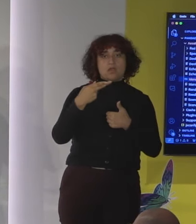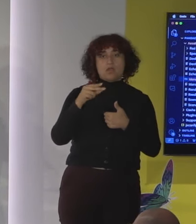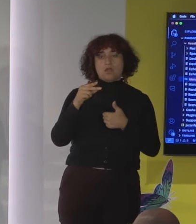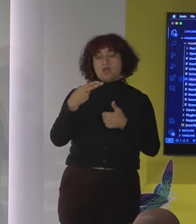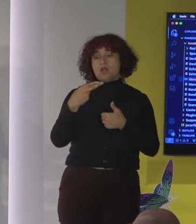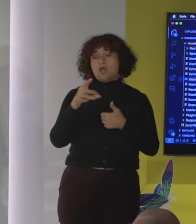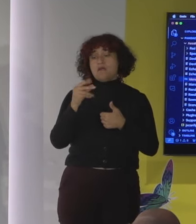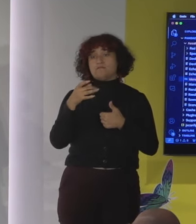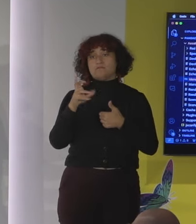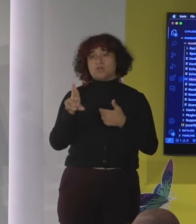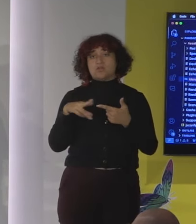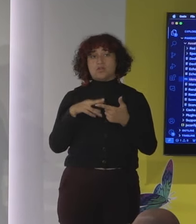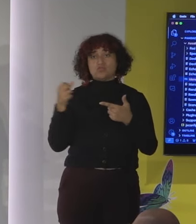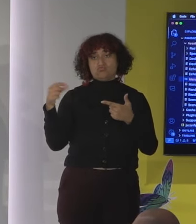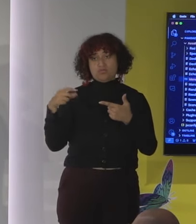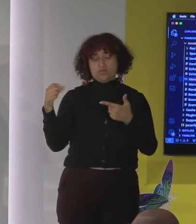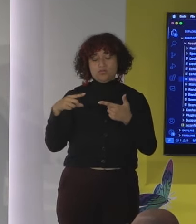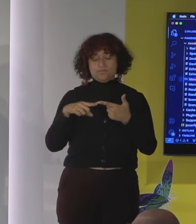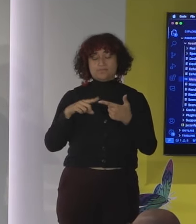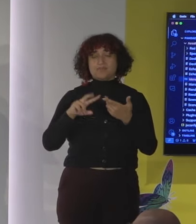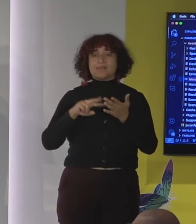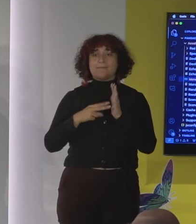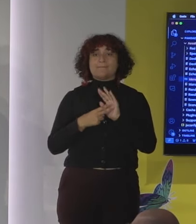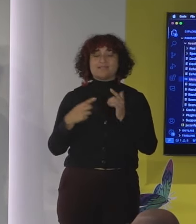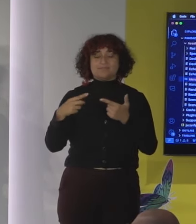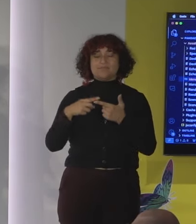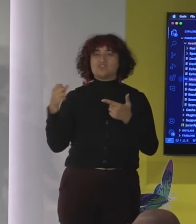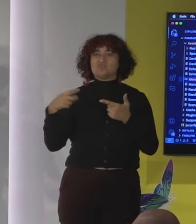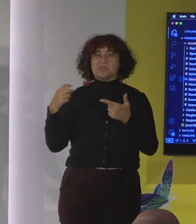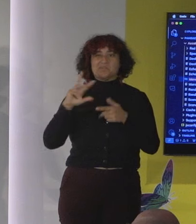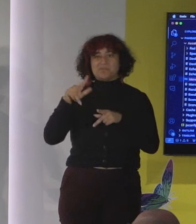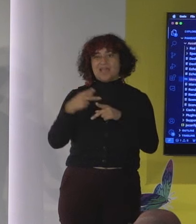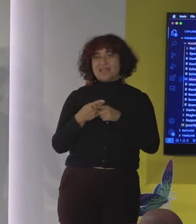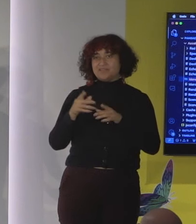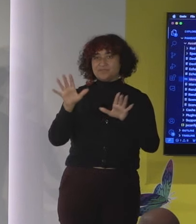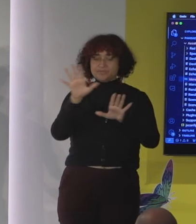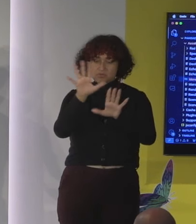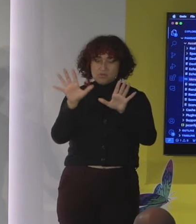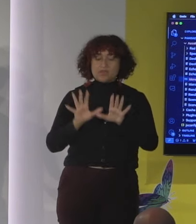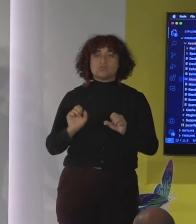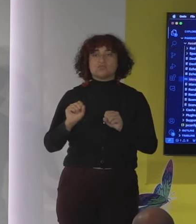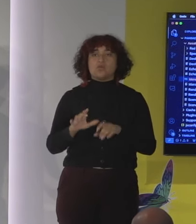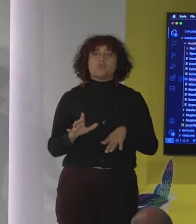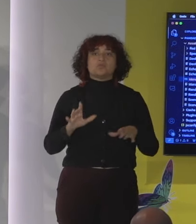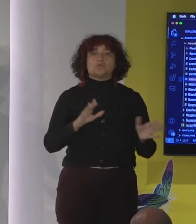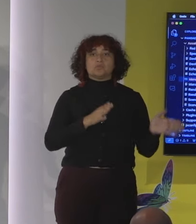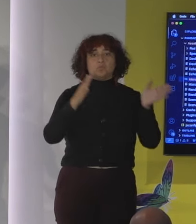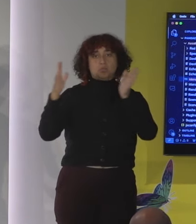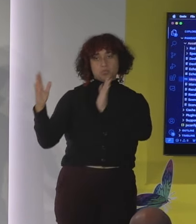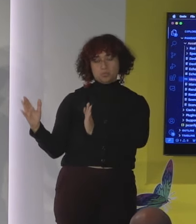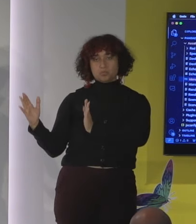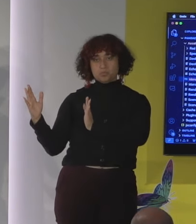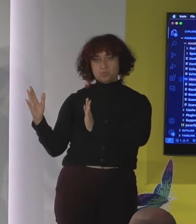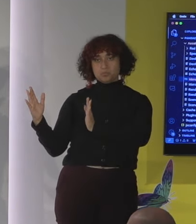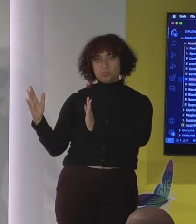Trigger just means that the user is triggering some sort of interaction. So, let's go over to our on trigger.